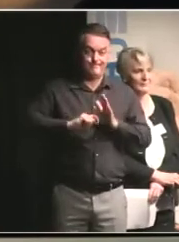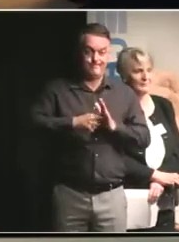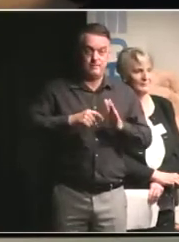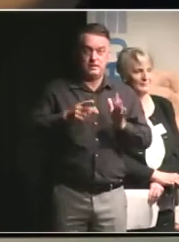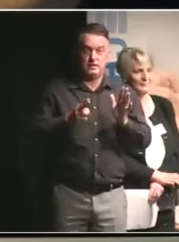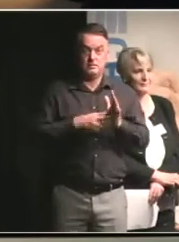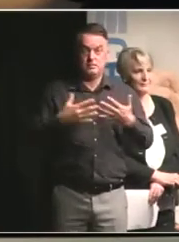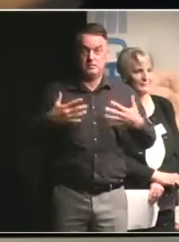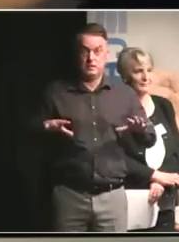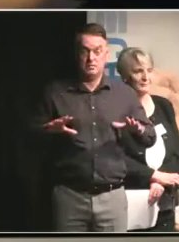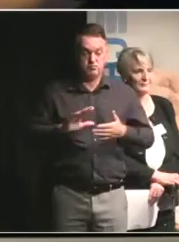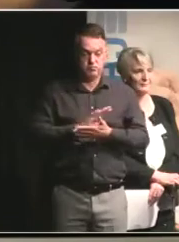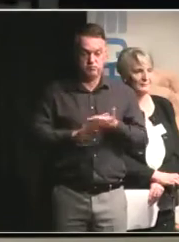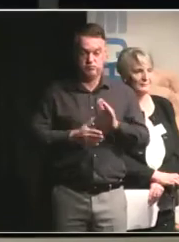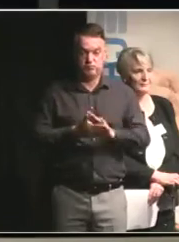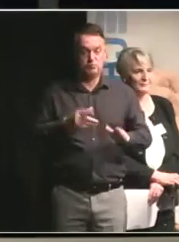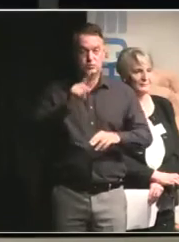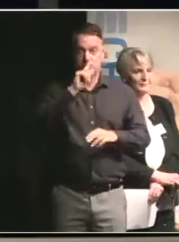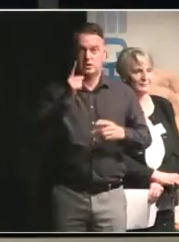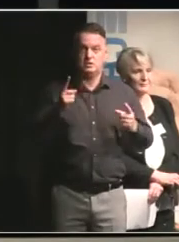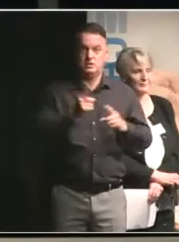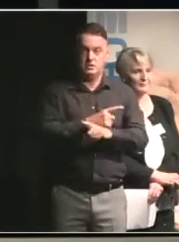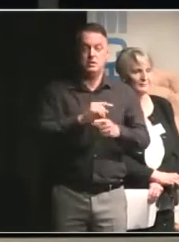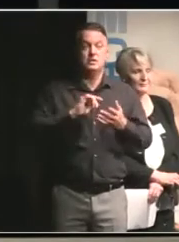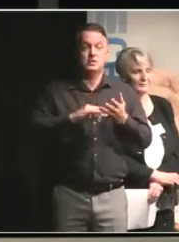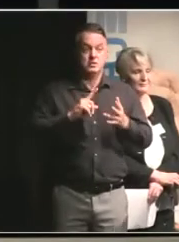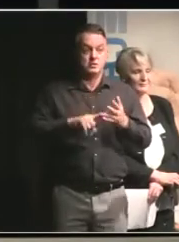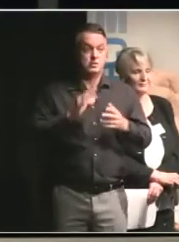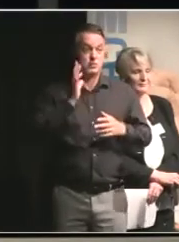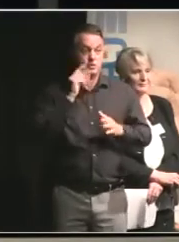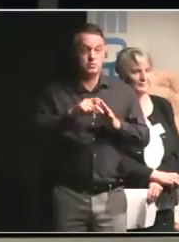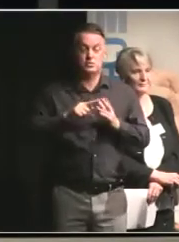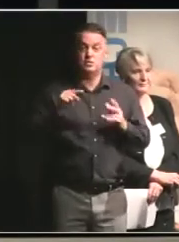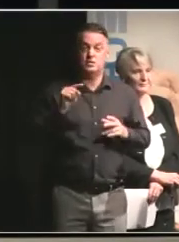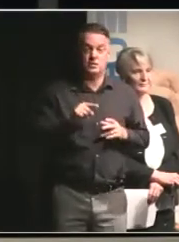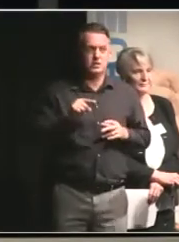you're done. You can't change it. So the time to do these things is the moment the scientist